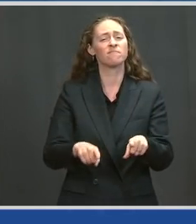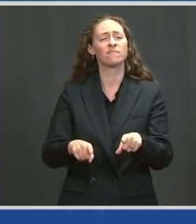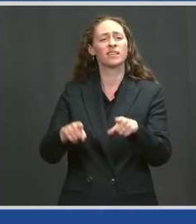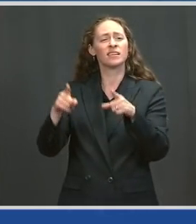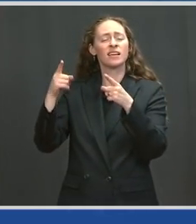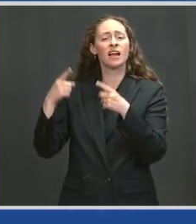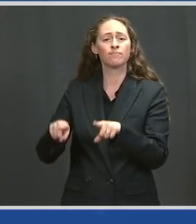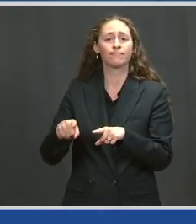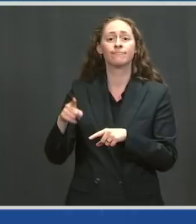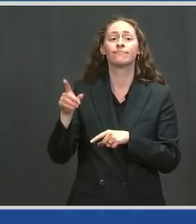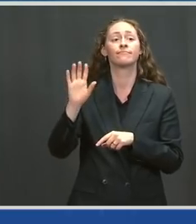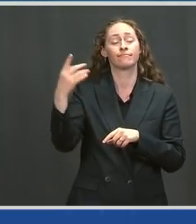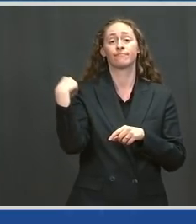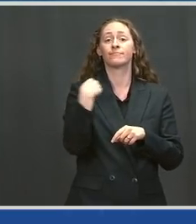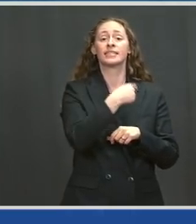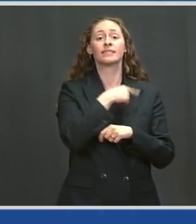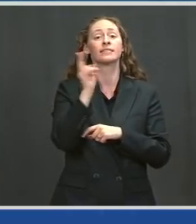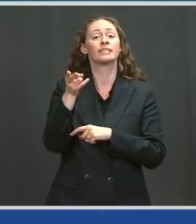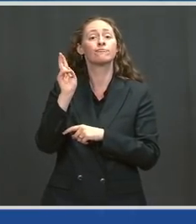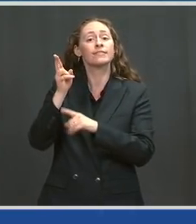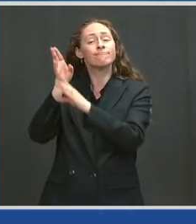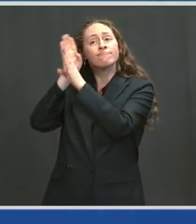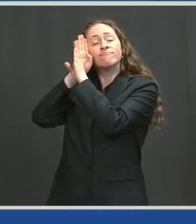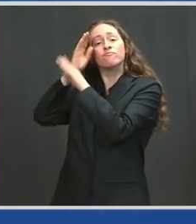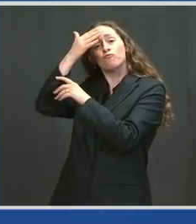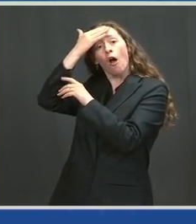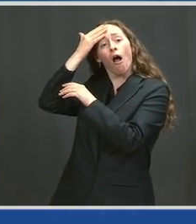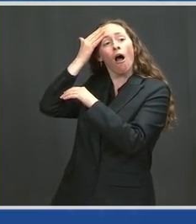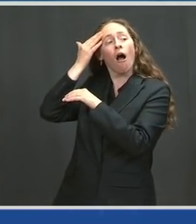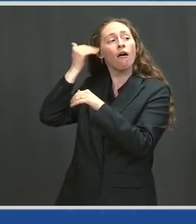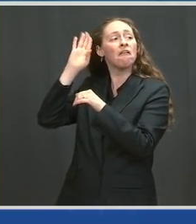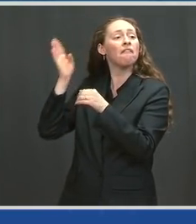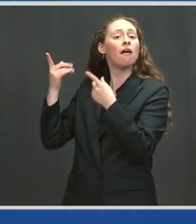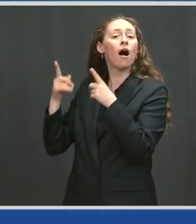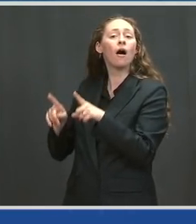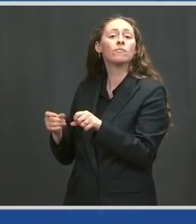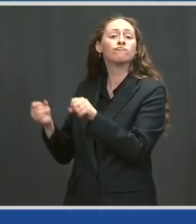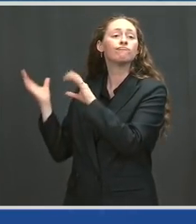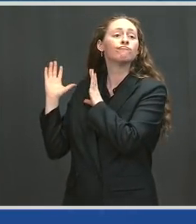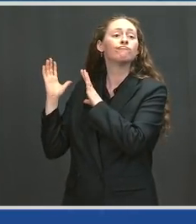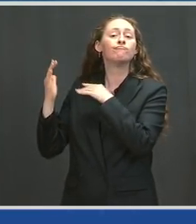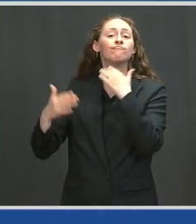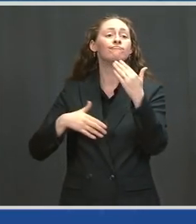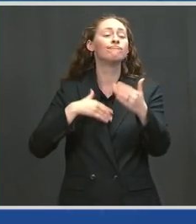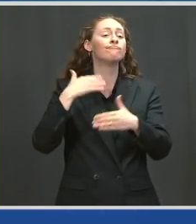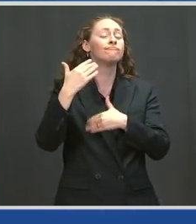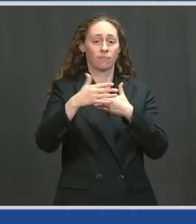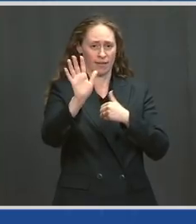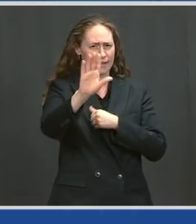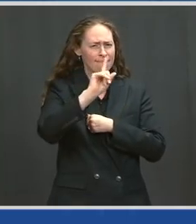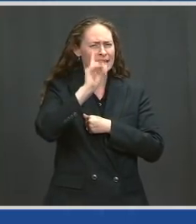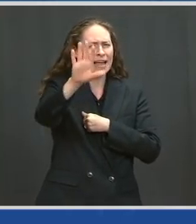As soon as it happened, there was a clear effort to erase it from our memory, our collective memories,